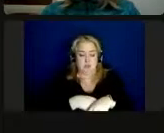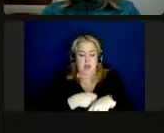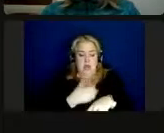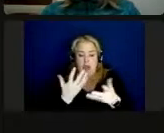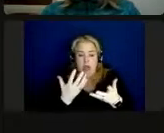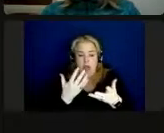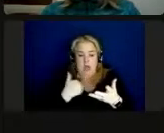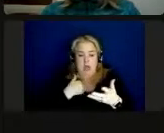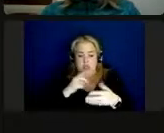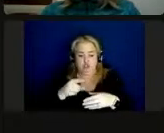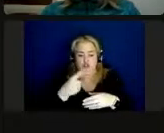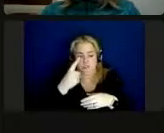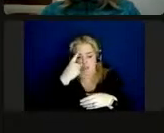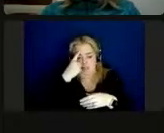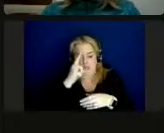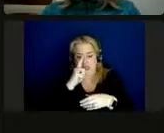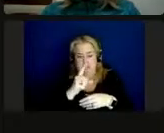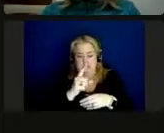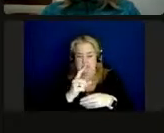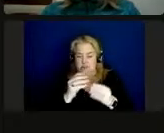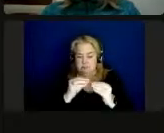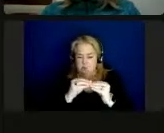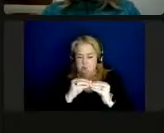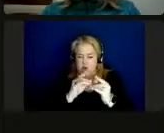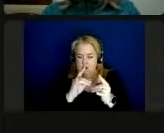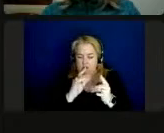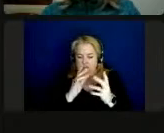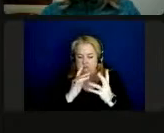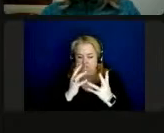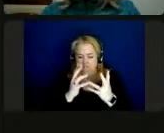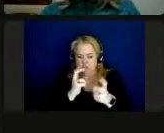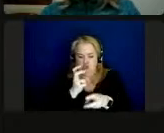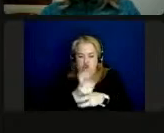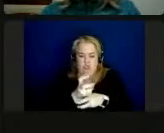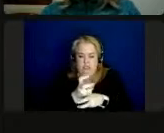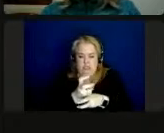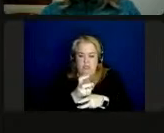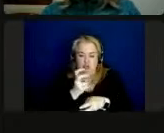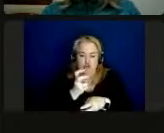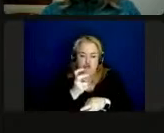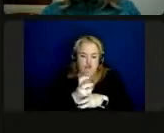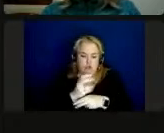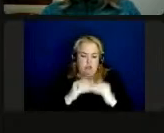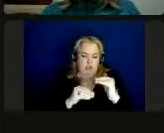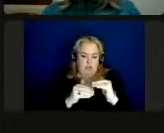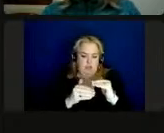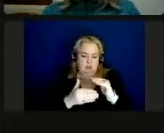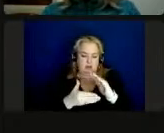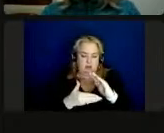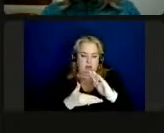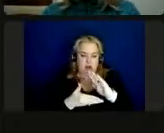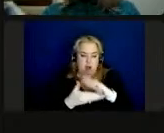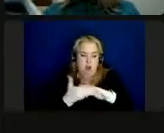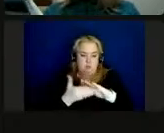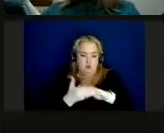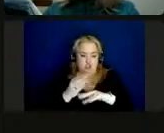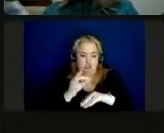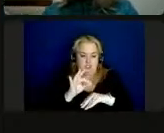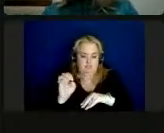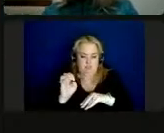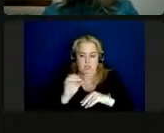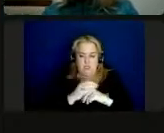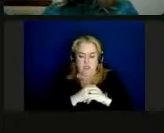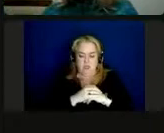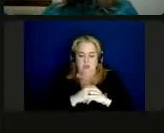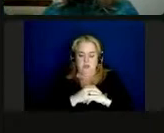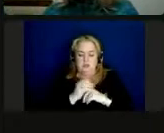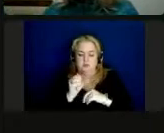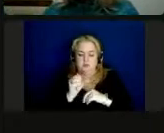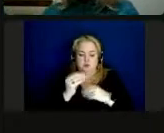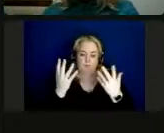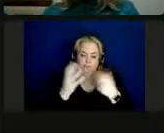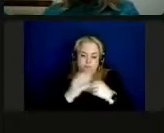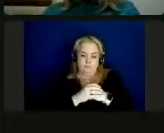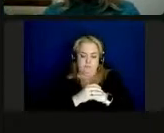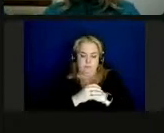PROBLEMS GETTING COMPLIANCE.